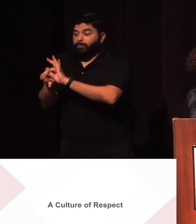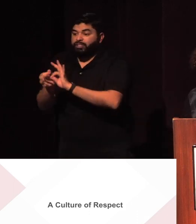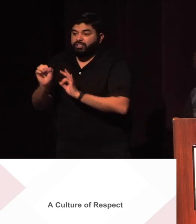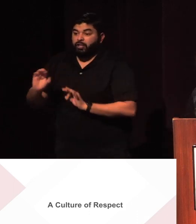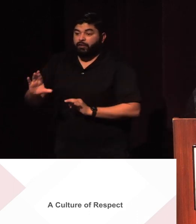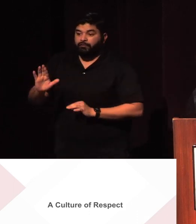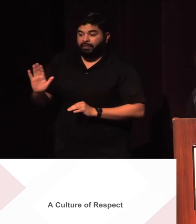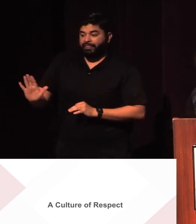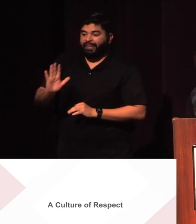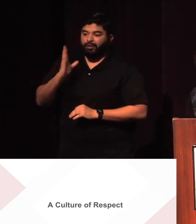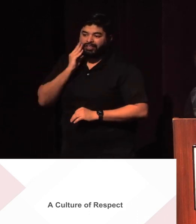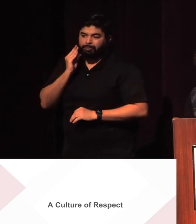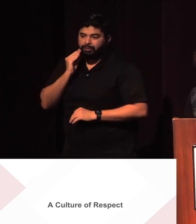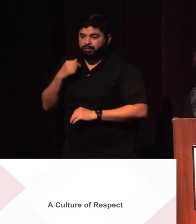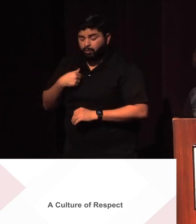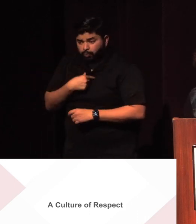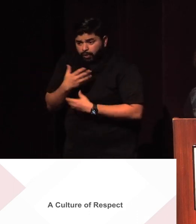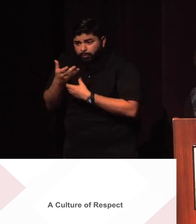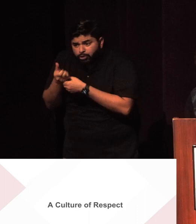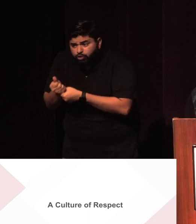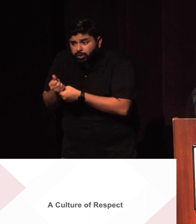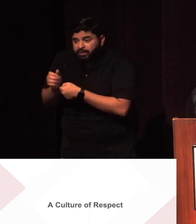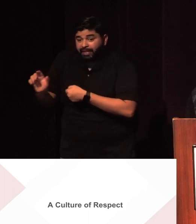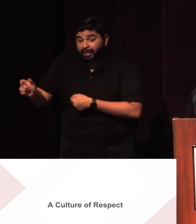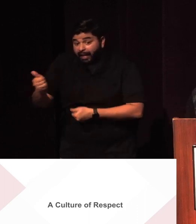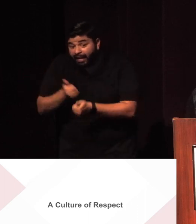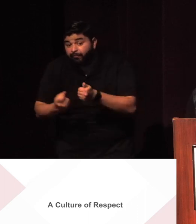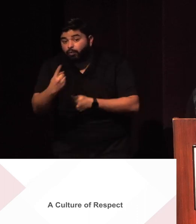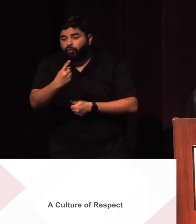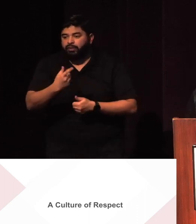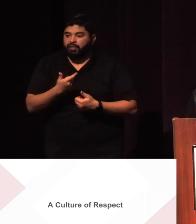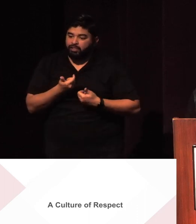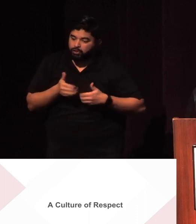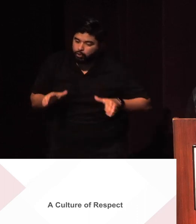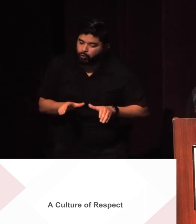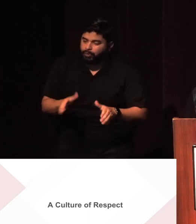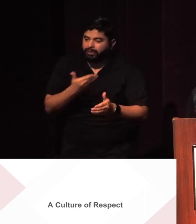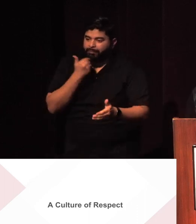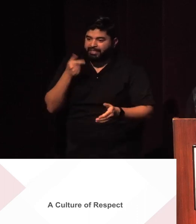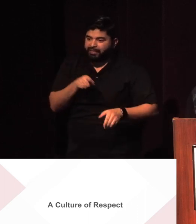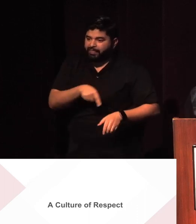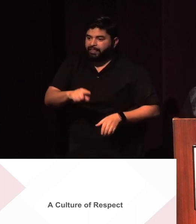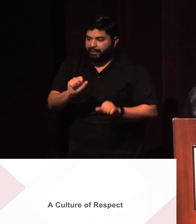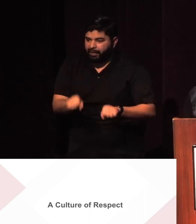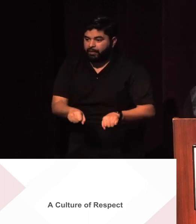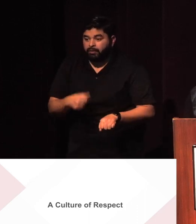their experiences, lack of experiences, or differences in interpretation of those experiences. We hope you trust that others are doing the best they can.